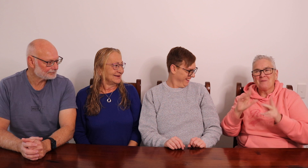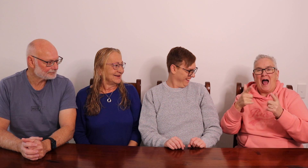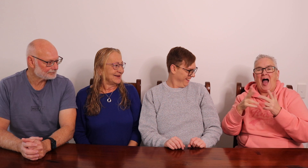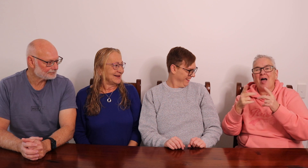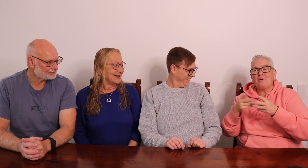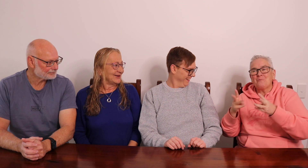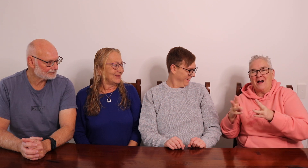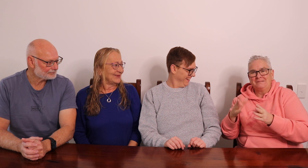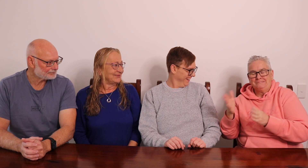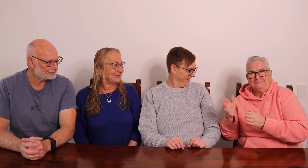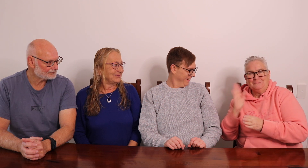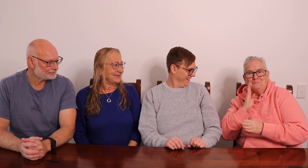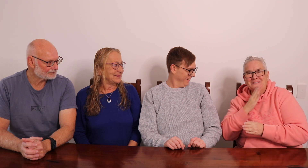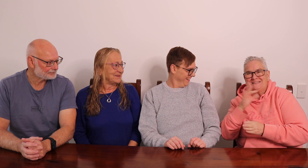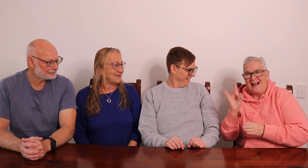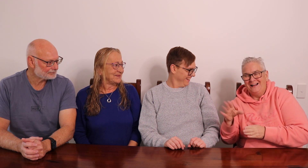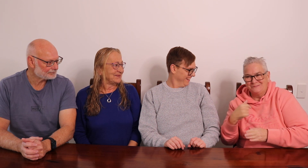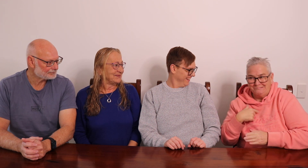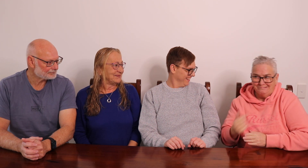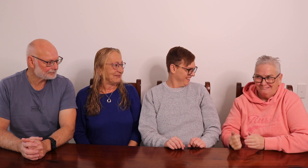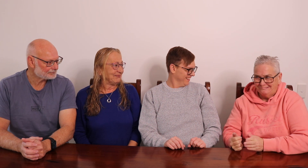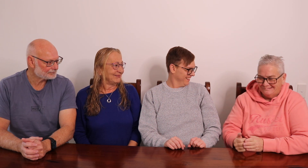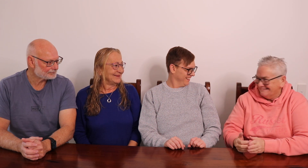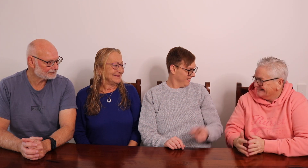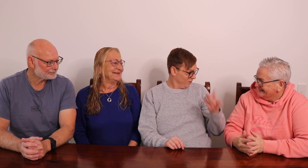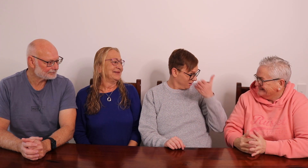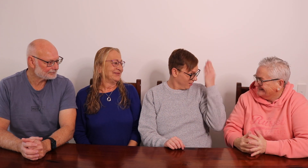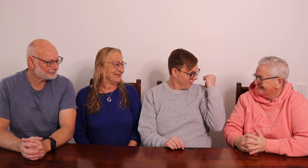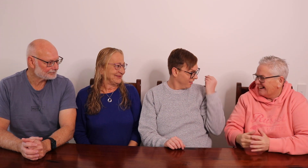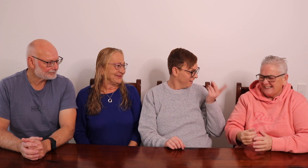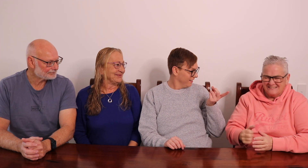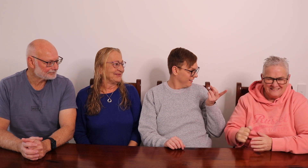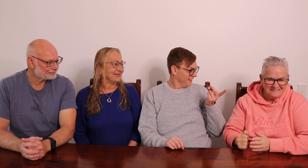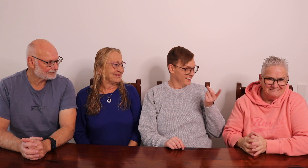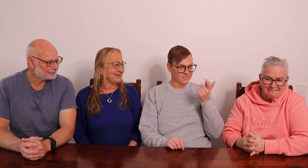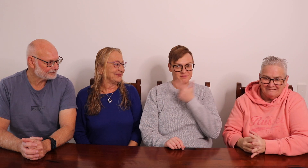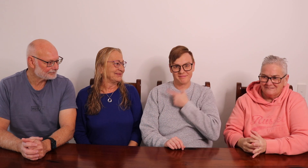Other way, I missed out (forget most of it). D: You forget? A: Yes!